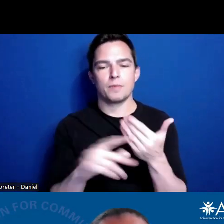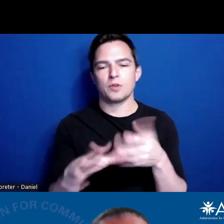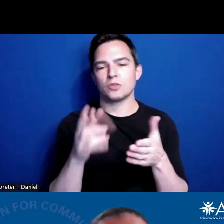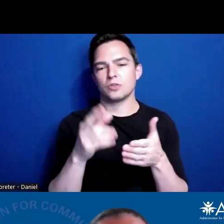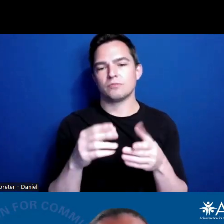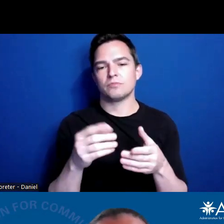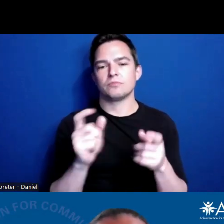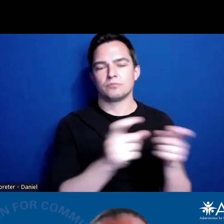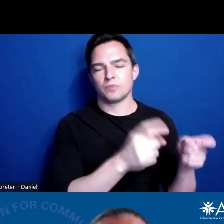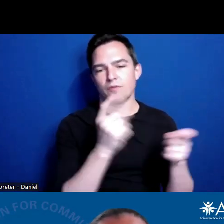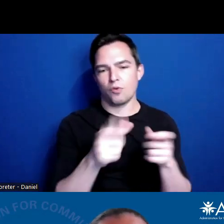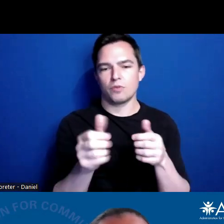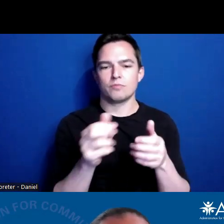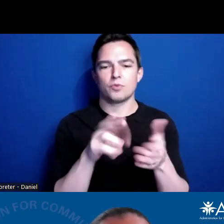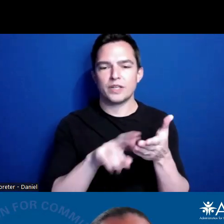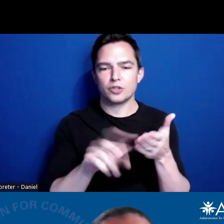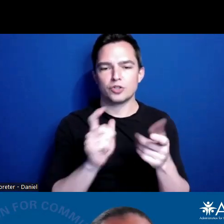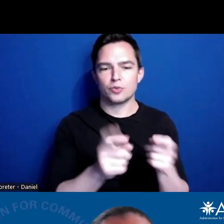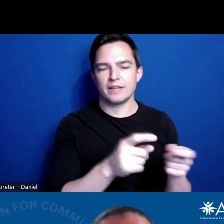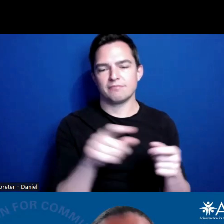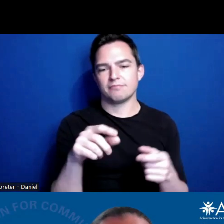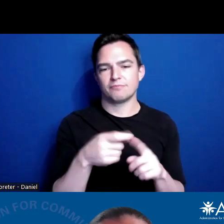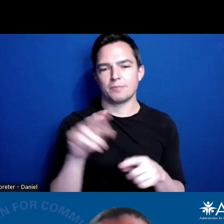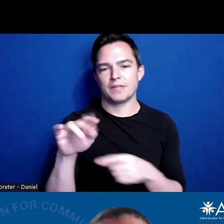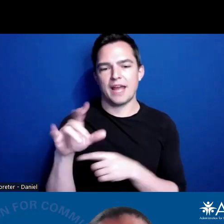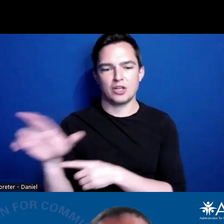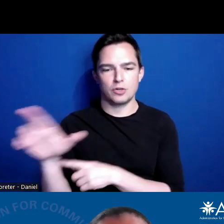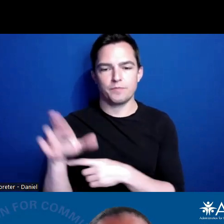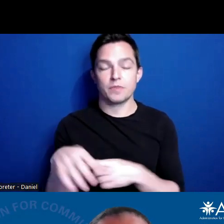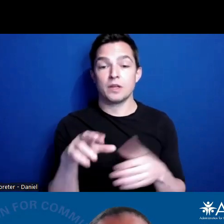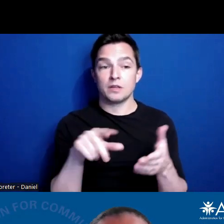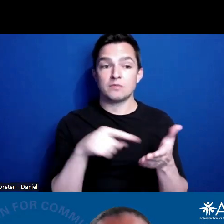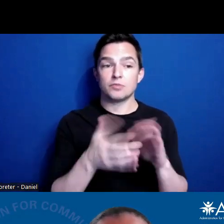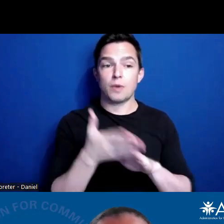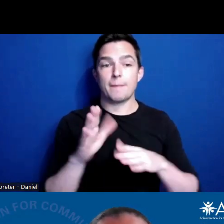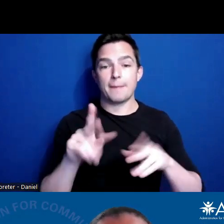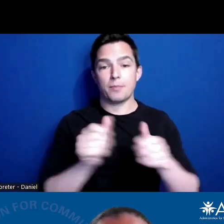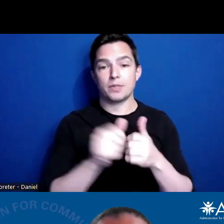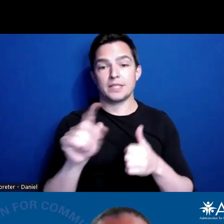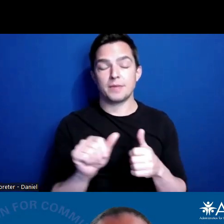NIDILRR. CILs are run by people with disabilities and they operate as grassroots organizations